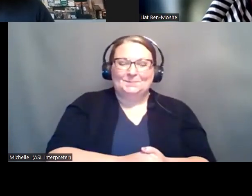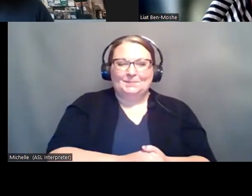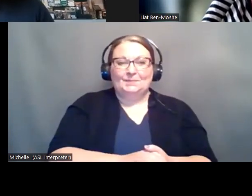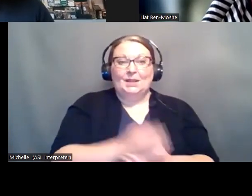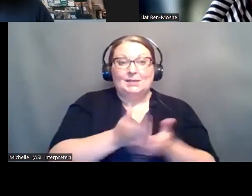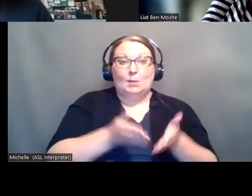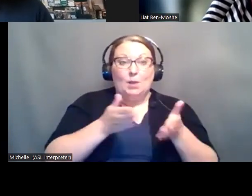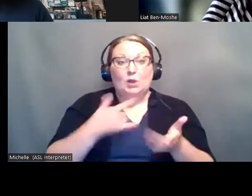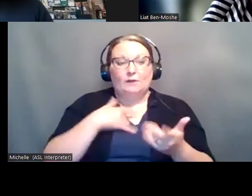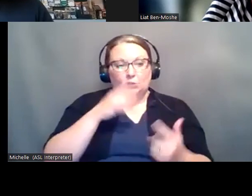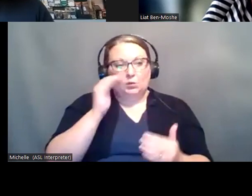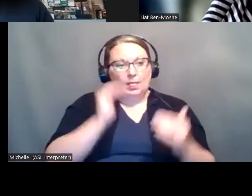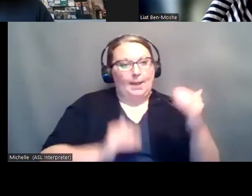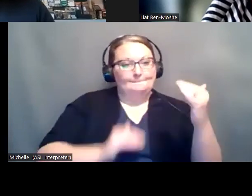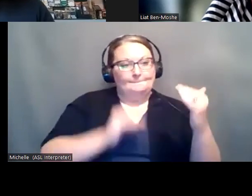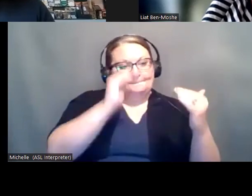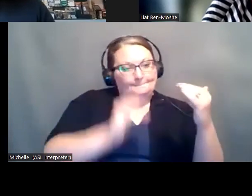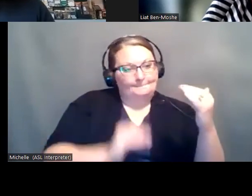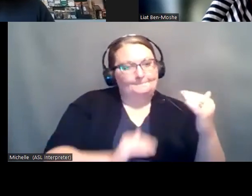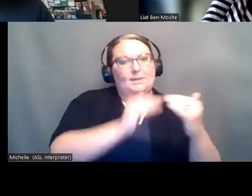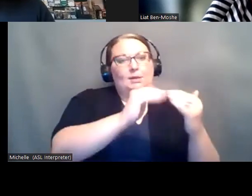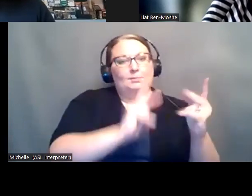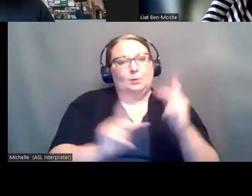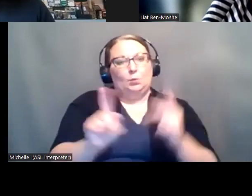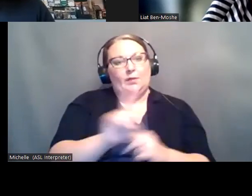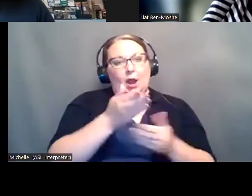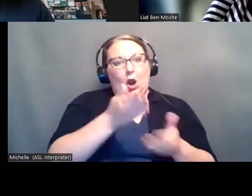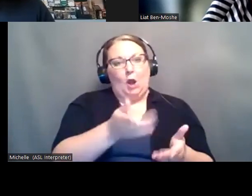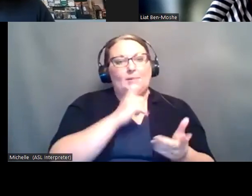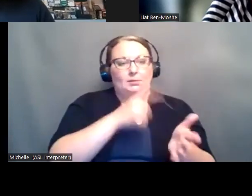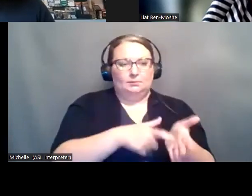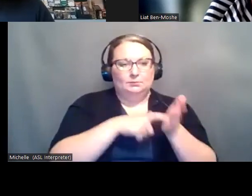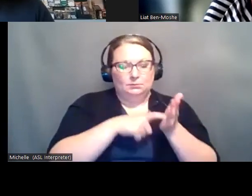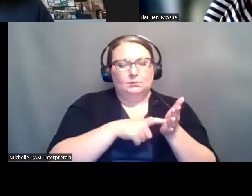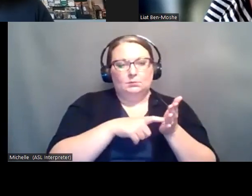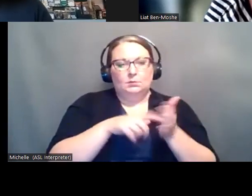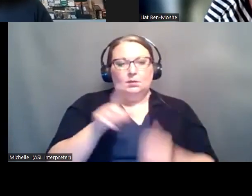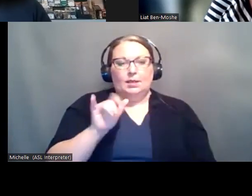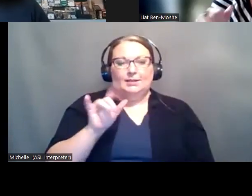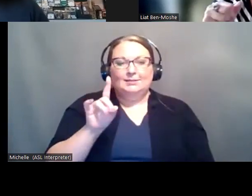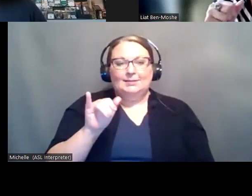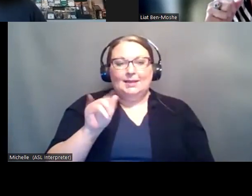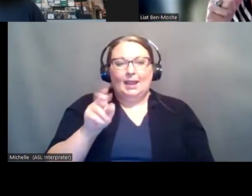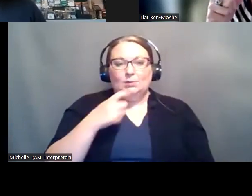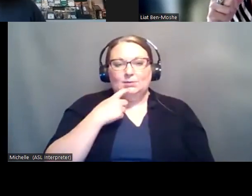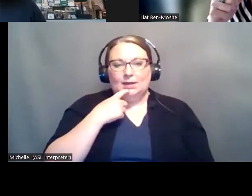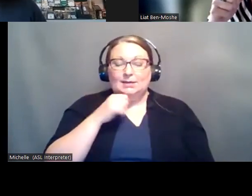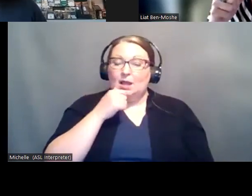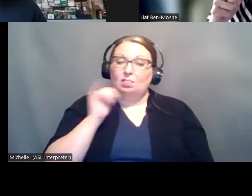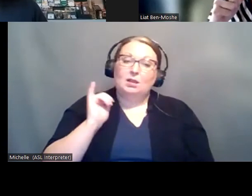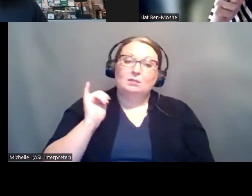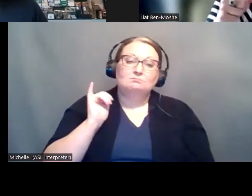have to meet people where they're at, but you really have to insist, like Diane was saying. That it's not gonna be this kind of,